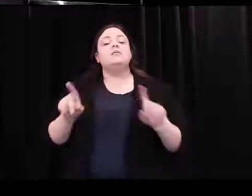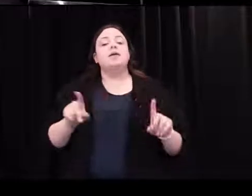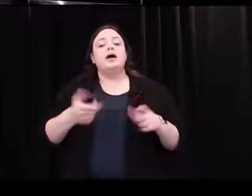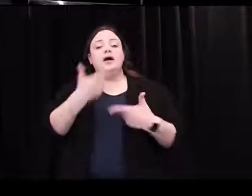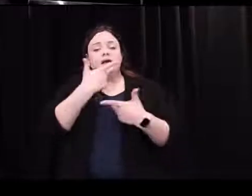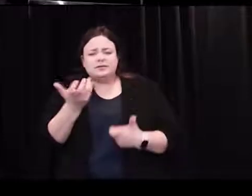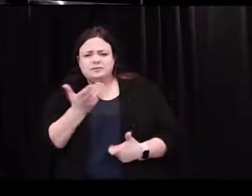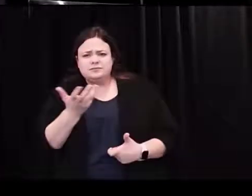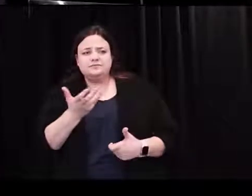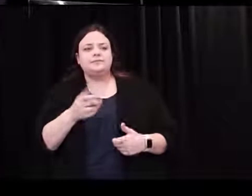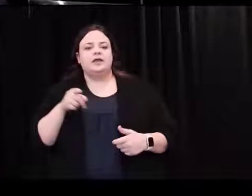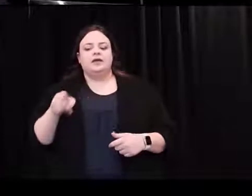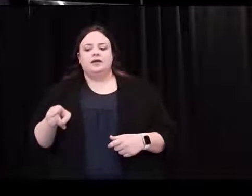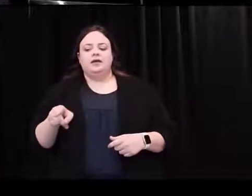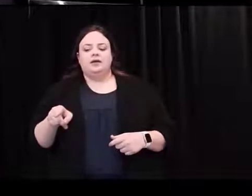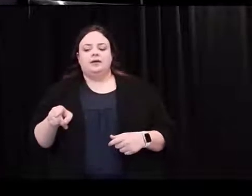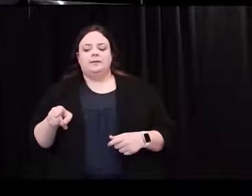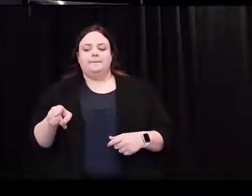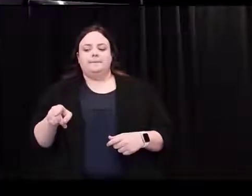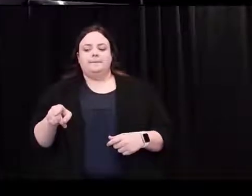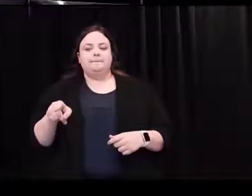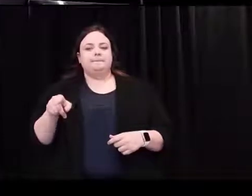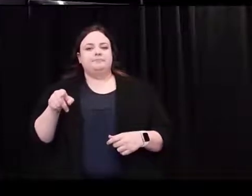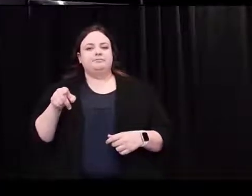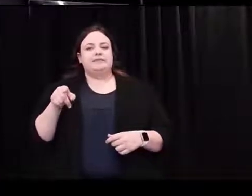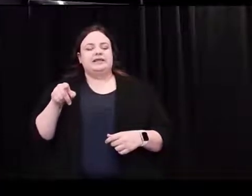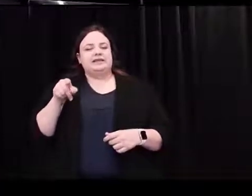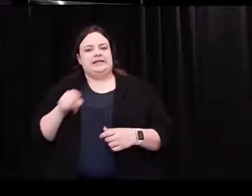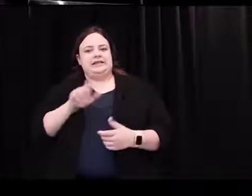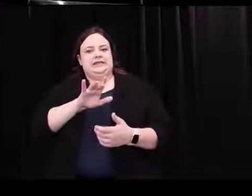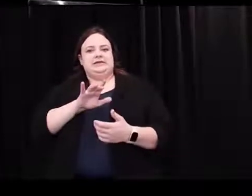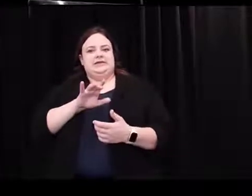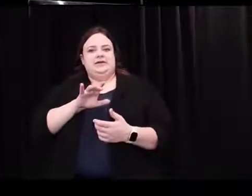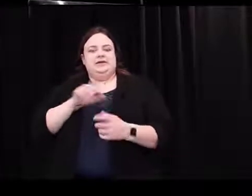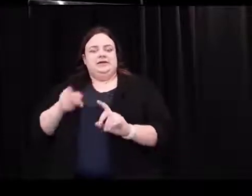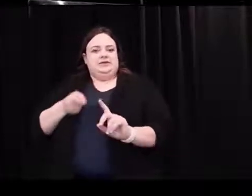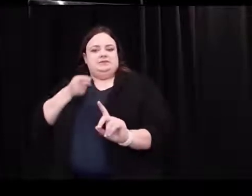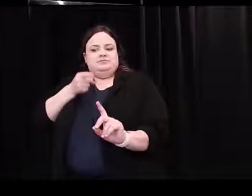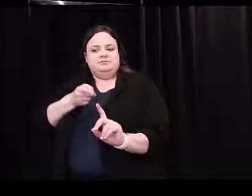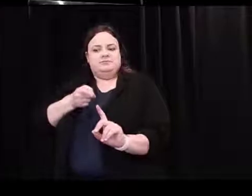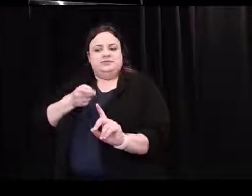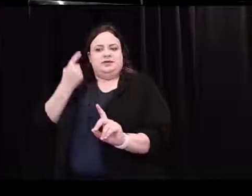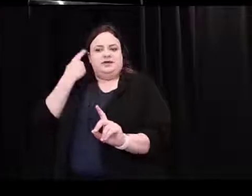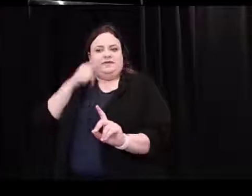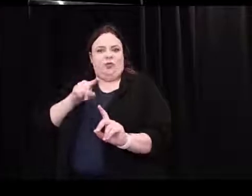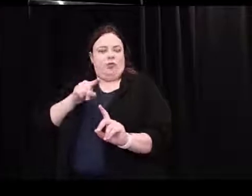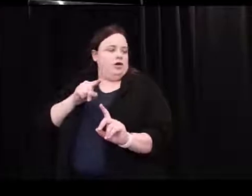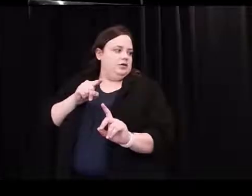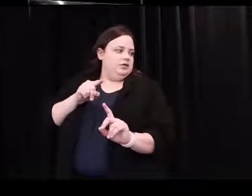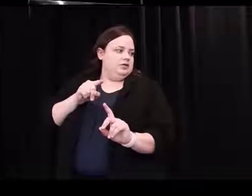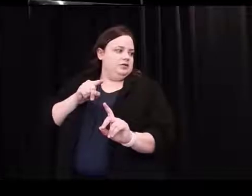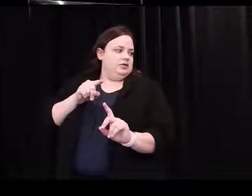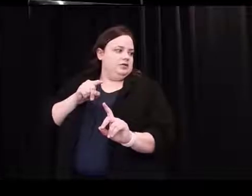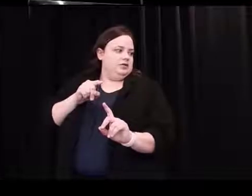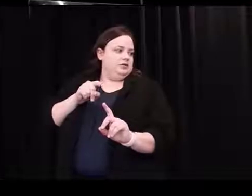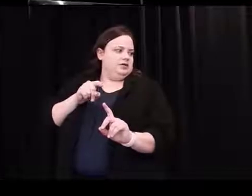this and this is where this was the this is the epicenter of the suckfest that is why this